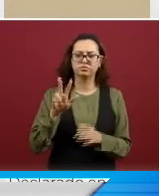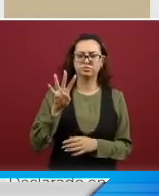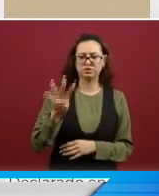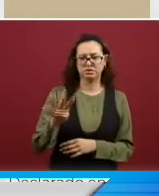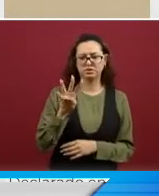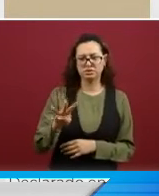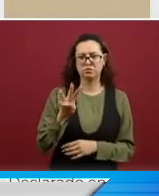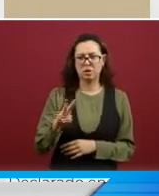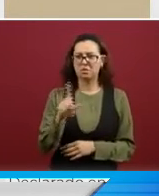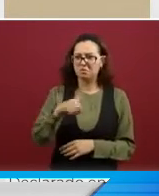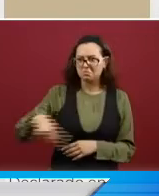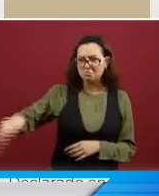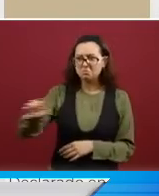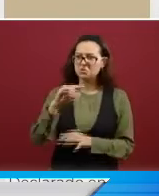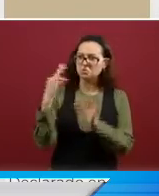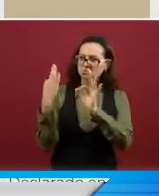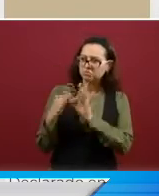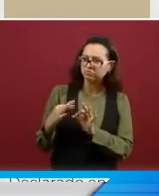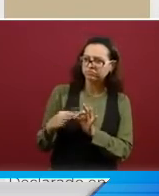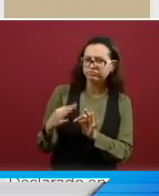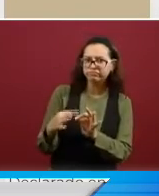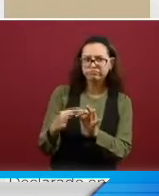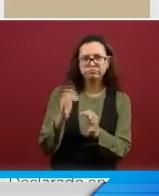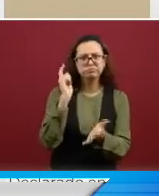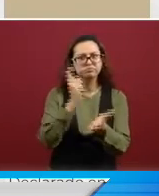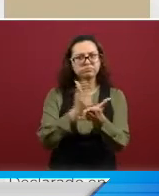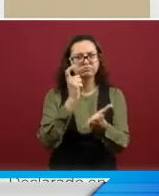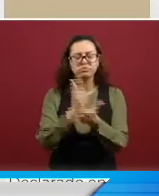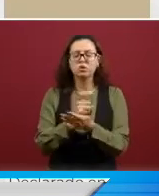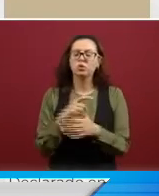and to the Judicial Power so that they can resolve what is proceeding in accordance with the law